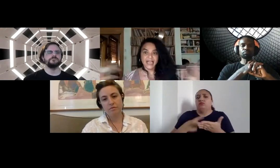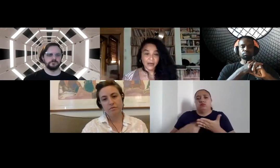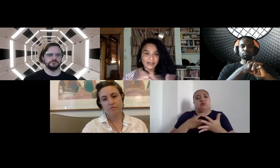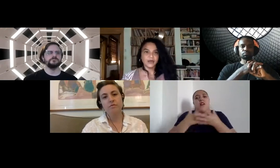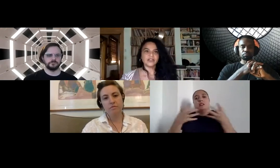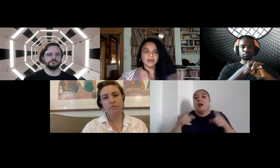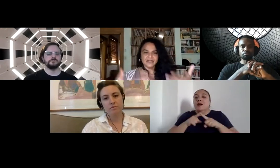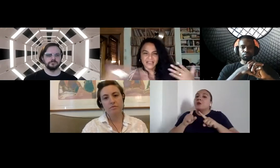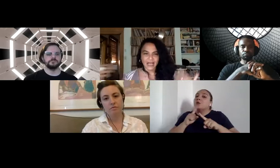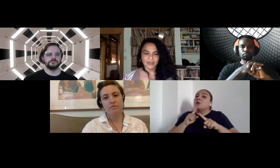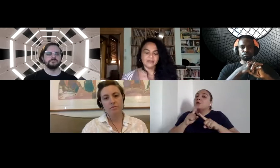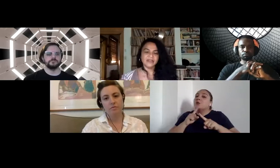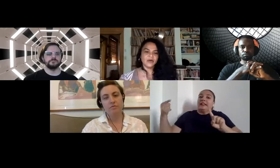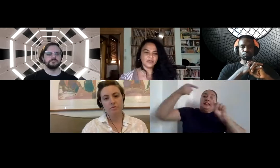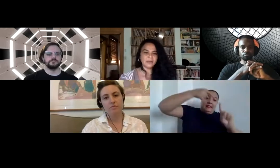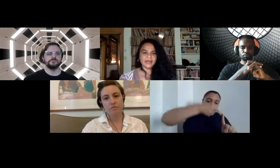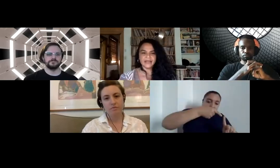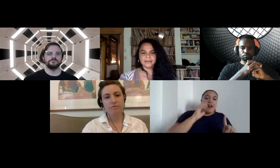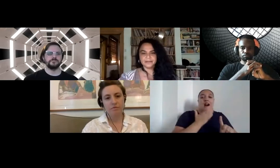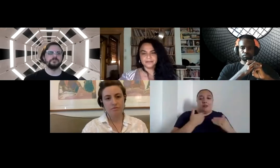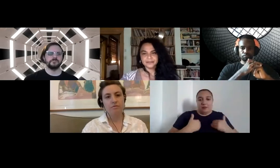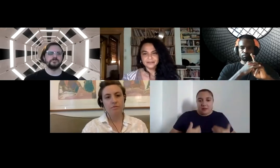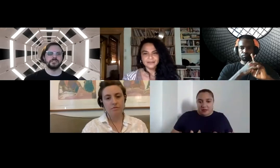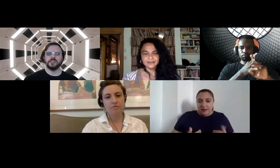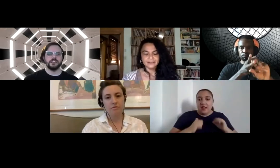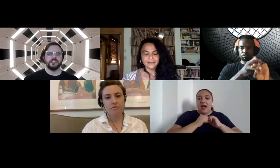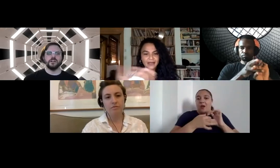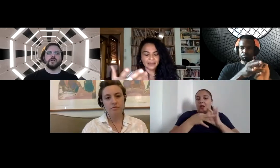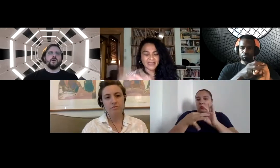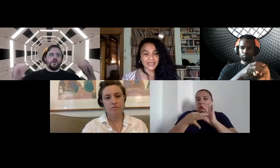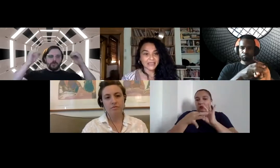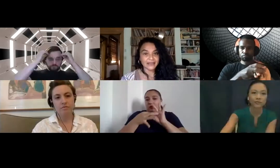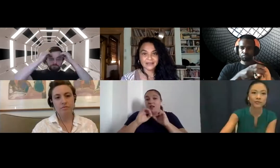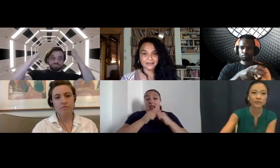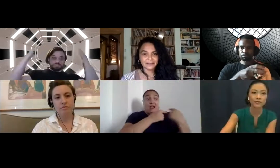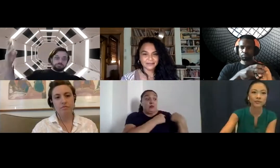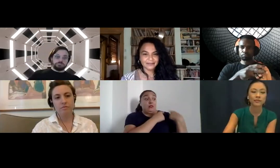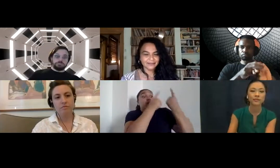how that corresponds and how it has been corresponding, if that makes any sense.